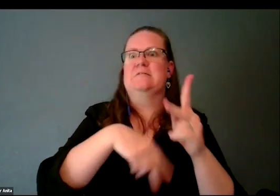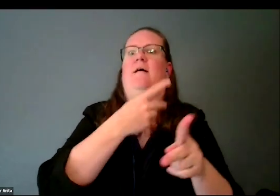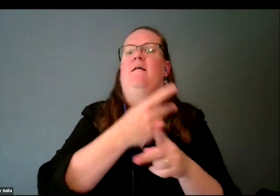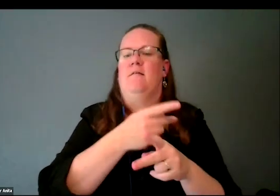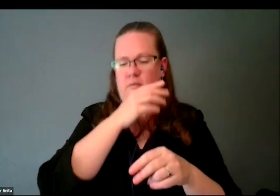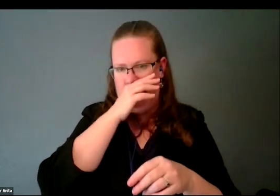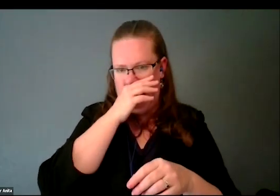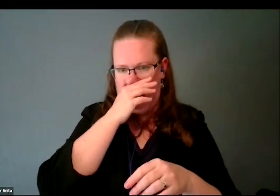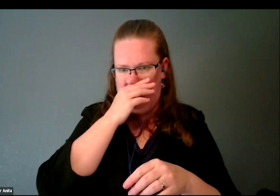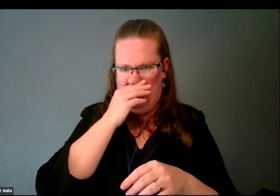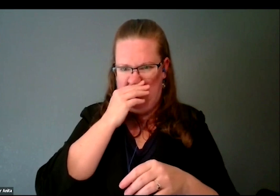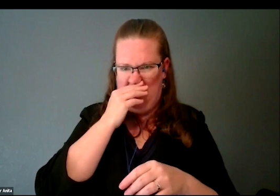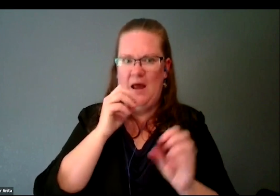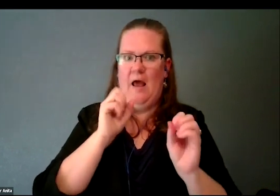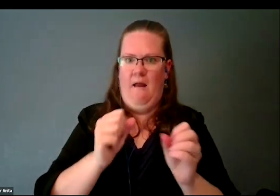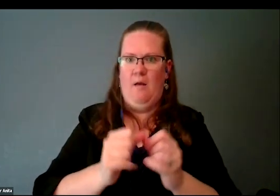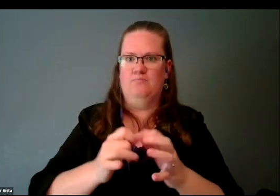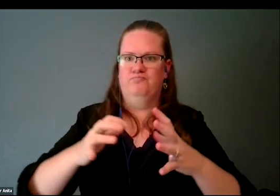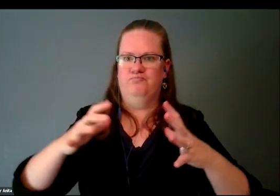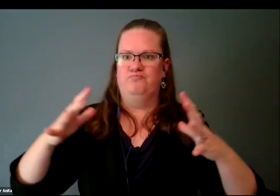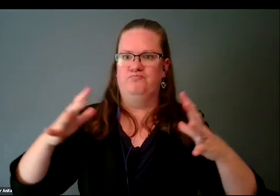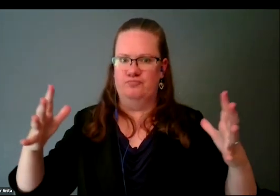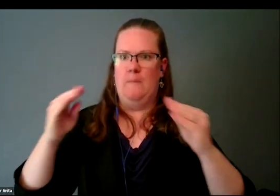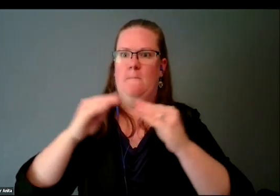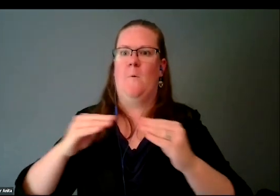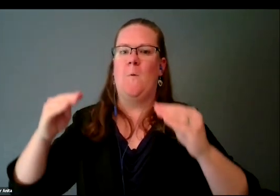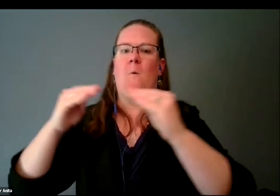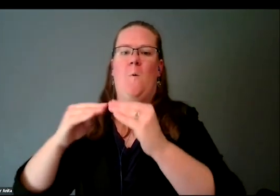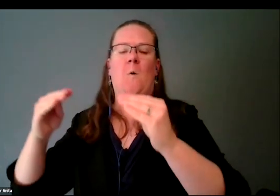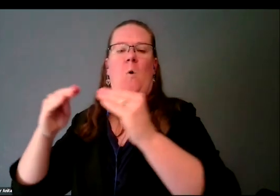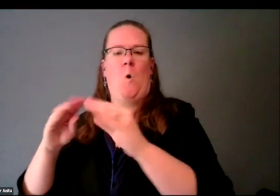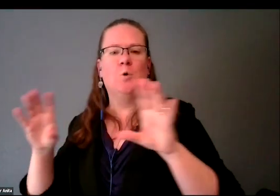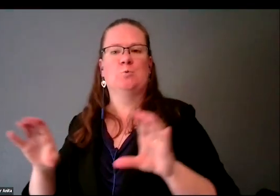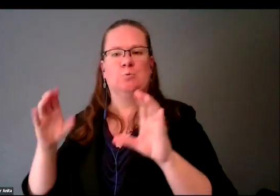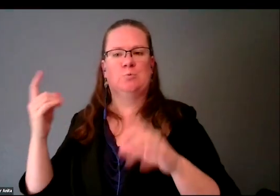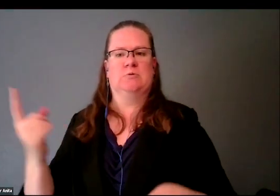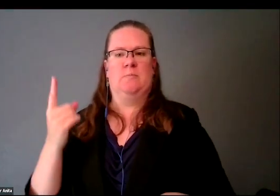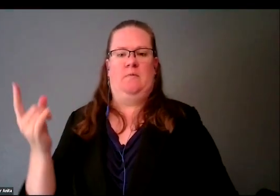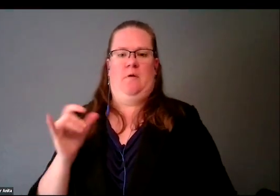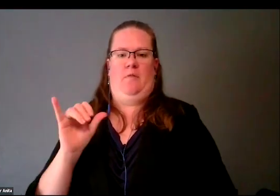and extend it pretty far to do something that is complex